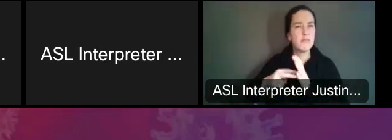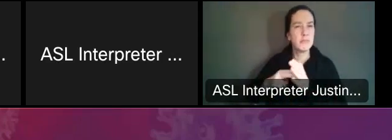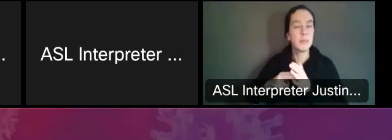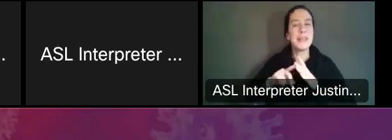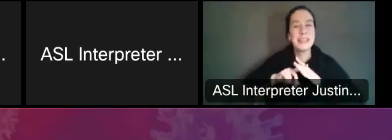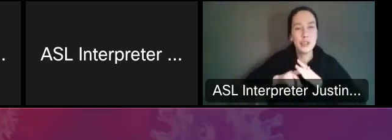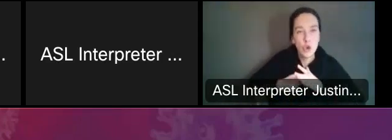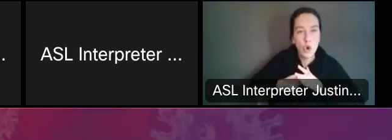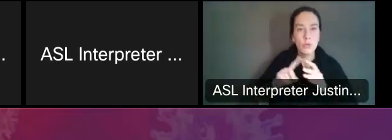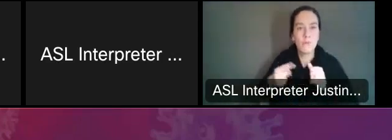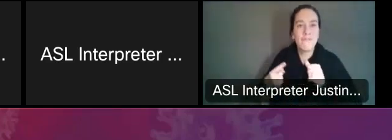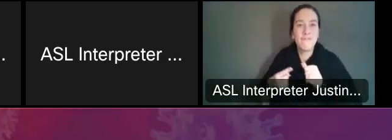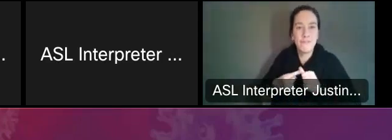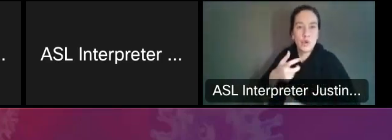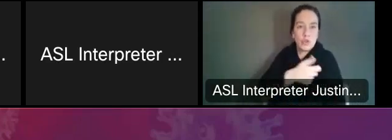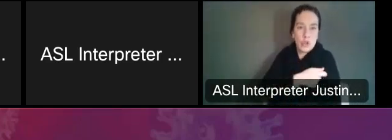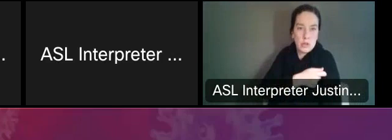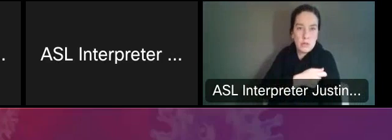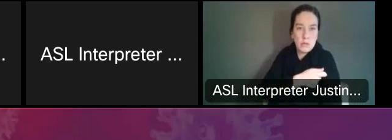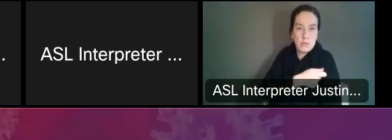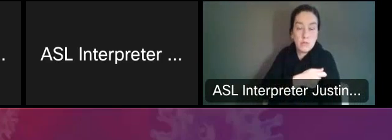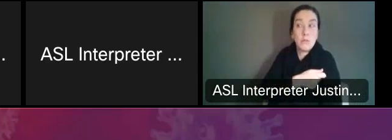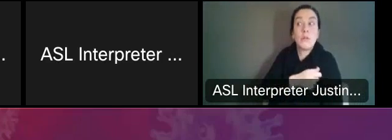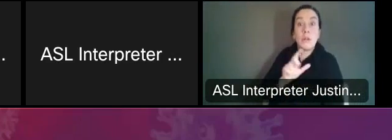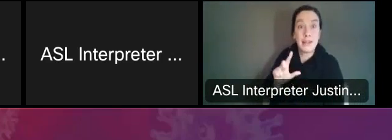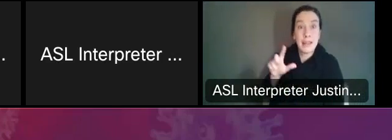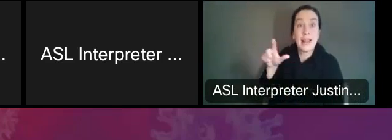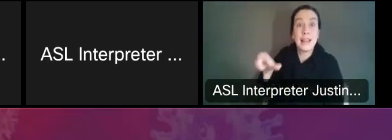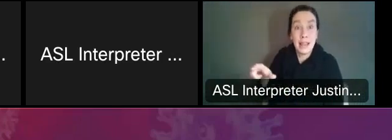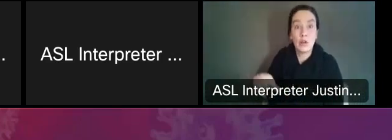And until a BI, violent vaccine is ready for young children.